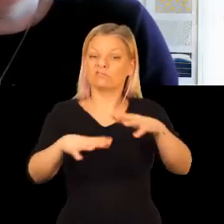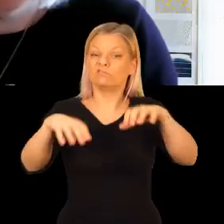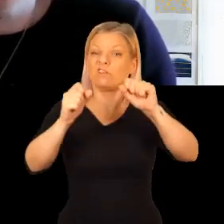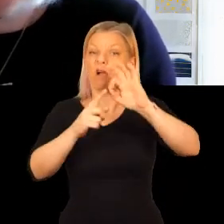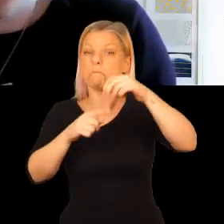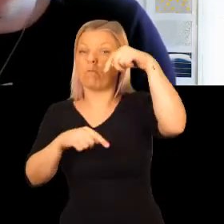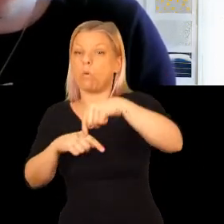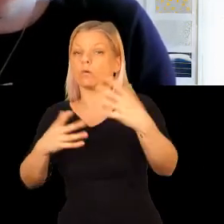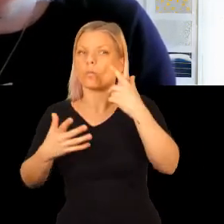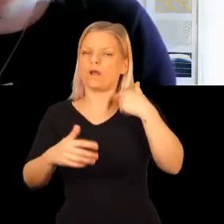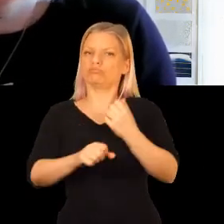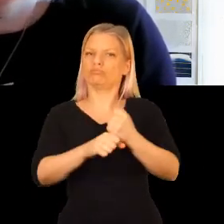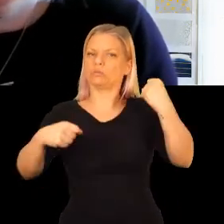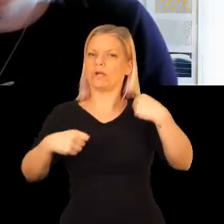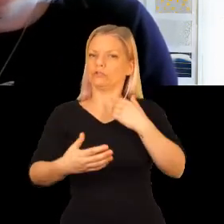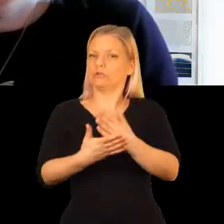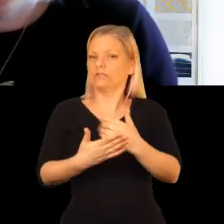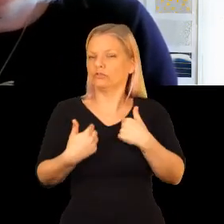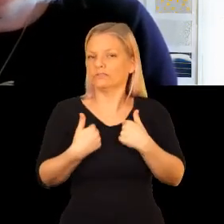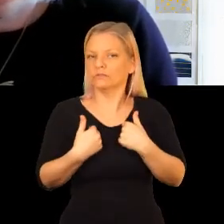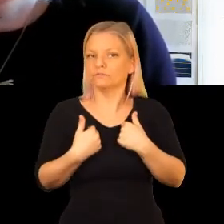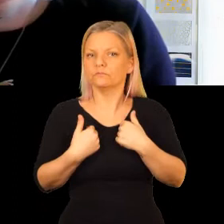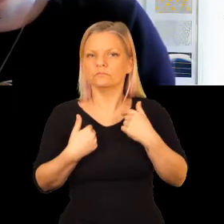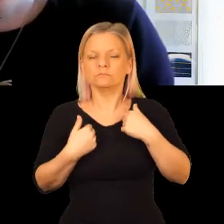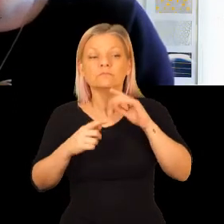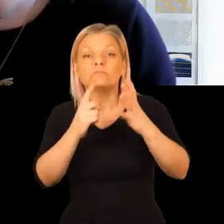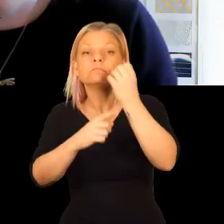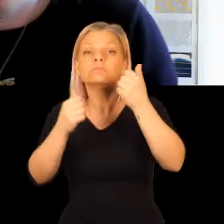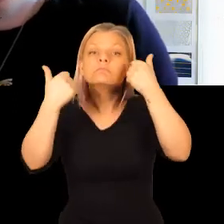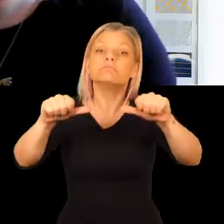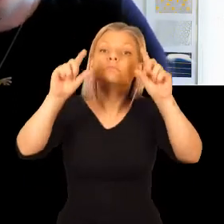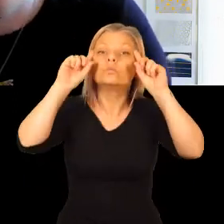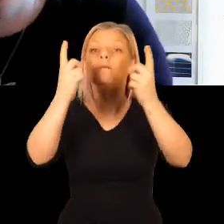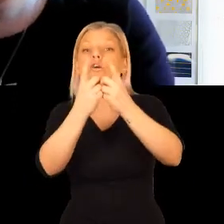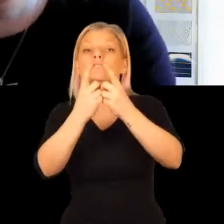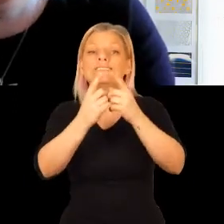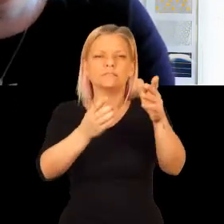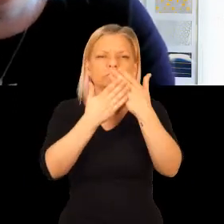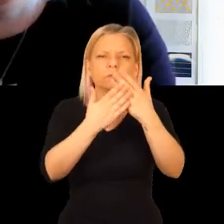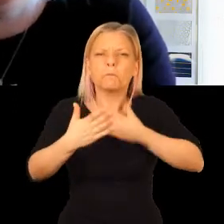so my starting point was when i was a graduate actually i finished university